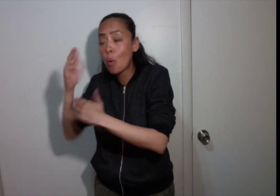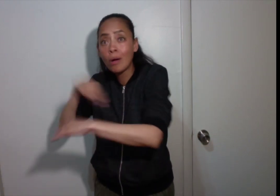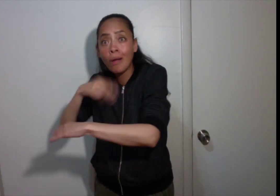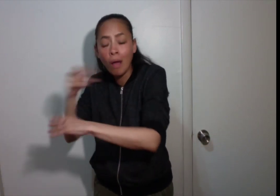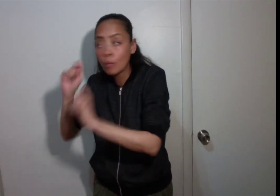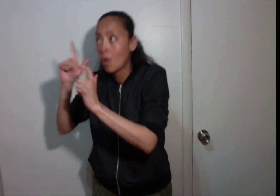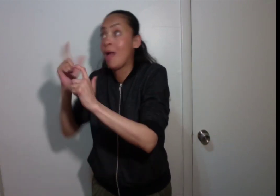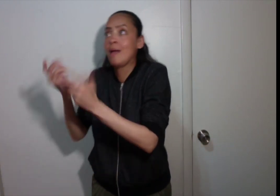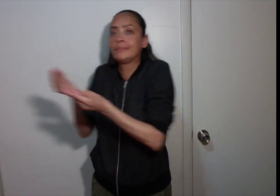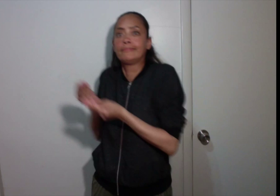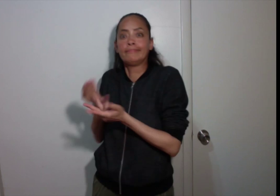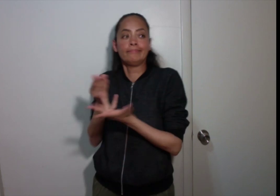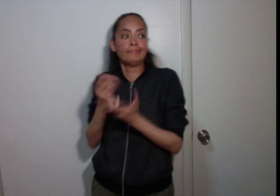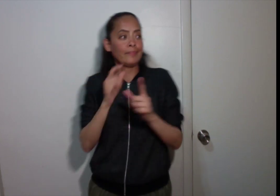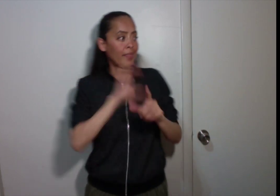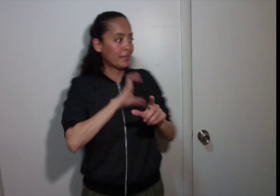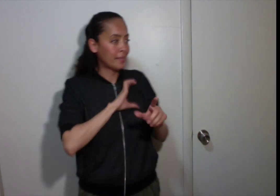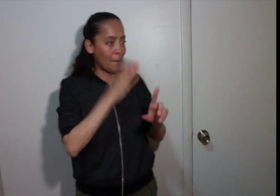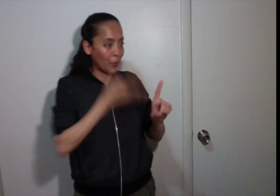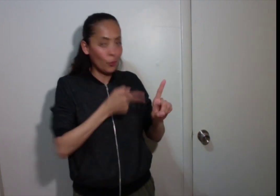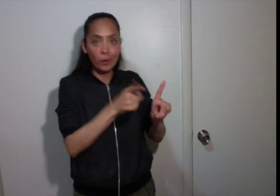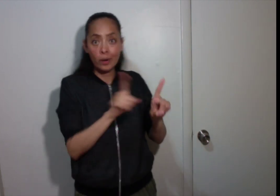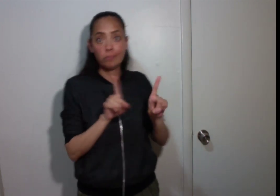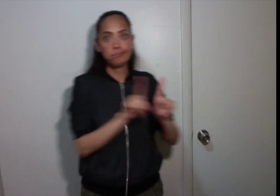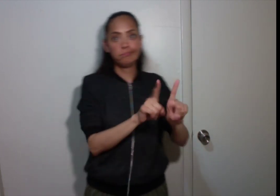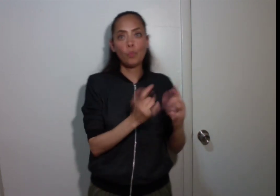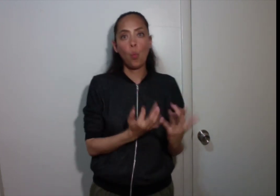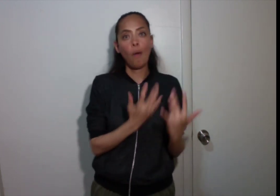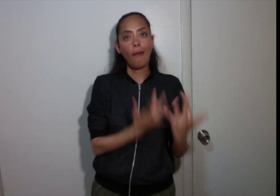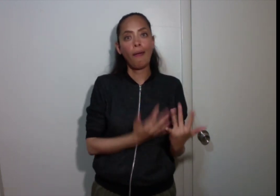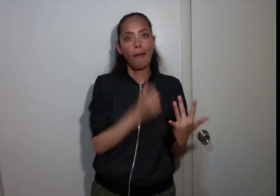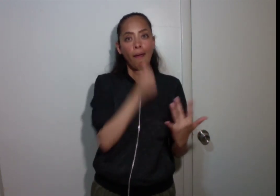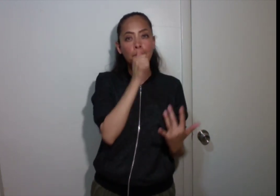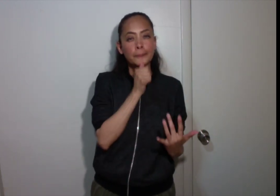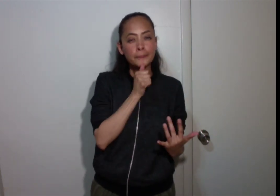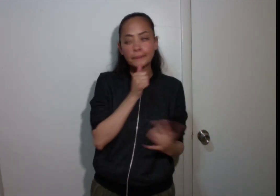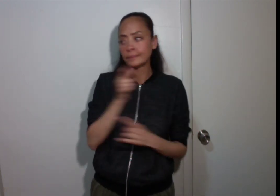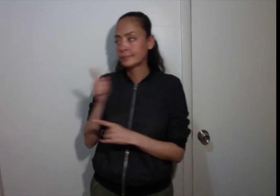when I woke up at the hospital that morning, to the deputy who waited beside me,